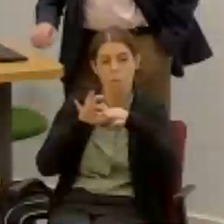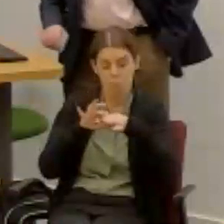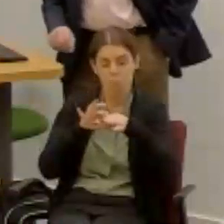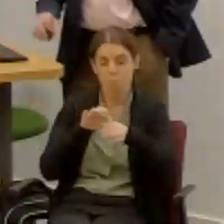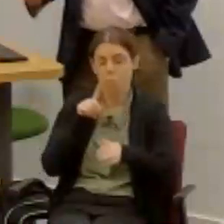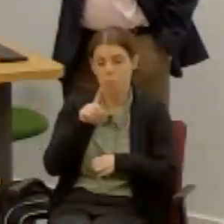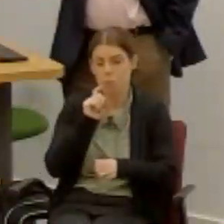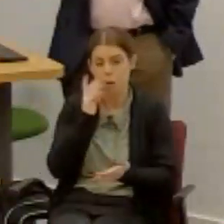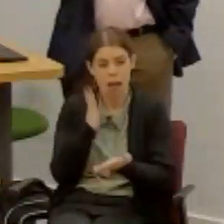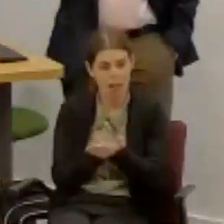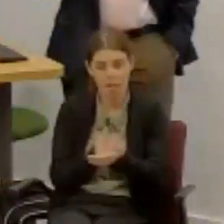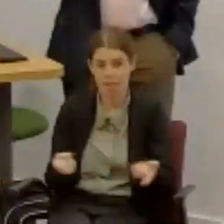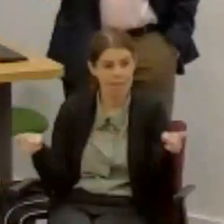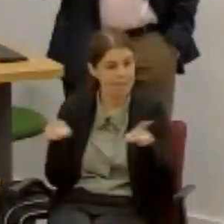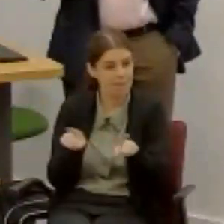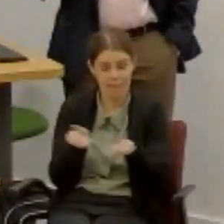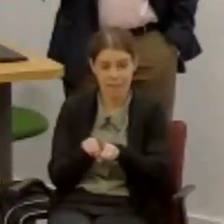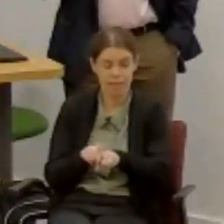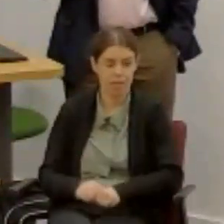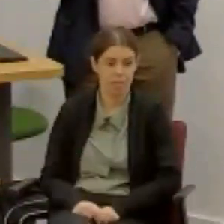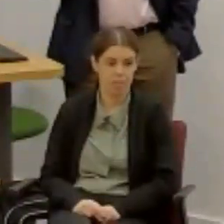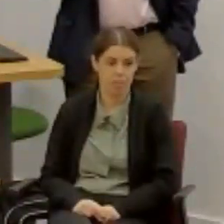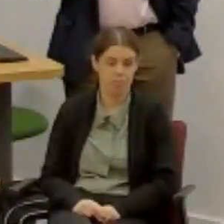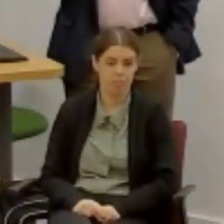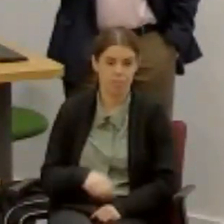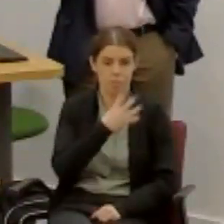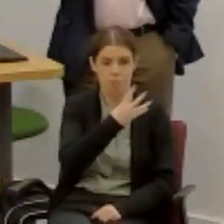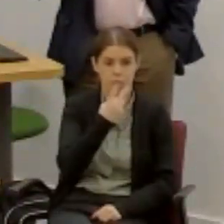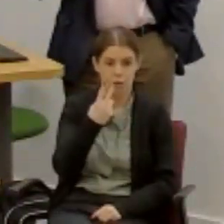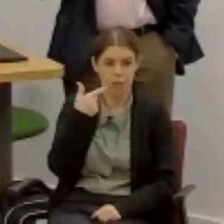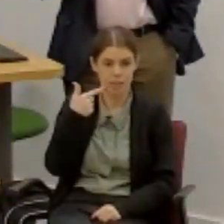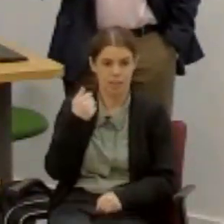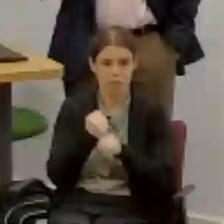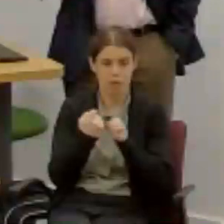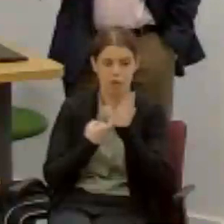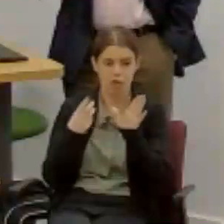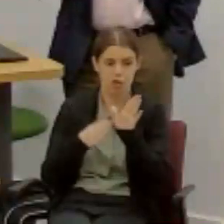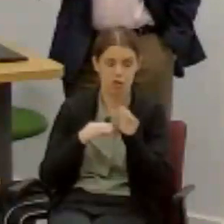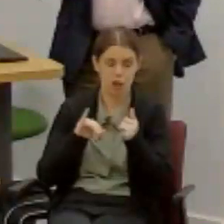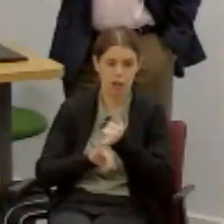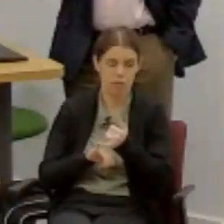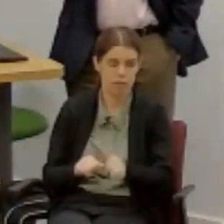Would you believe that exactly the same way. margin 27 grams legal.